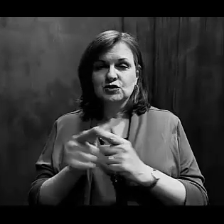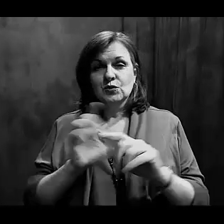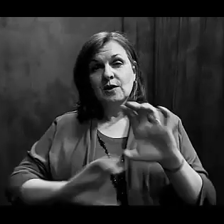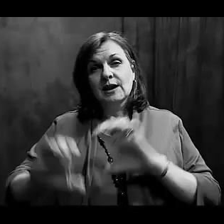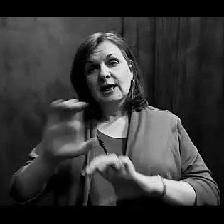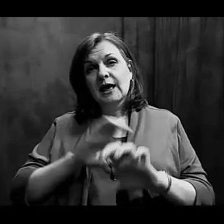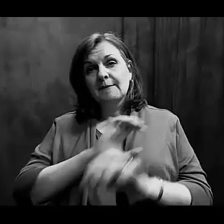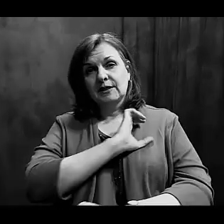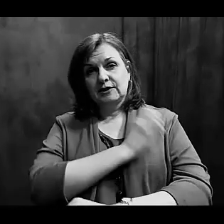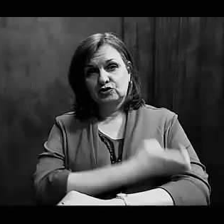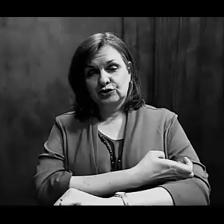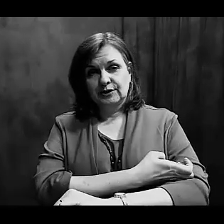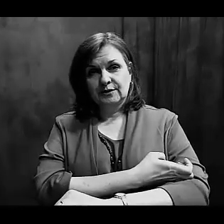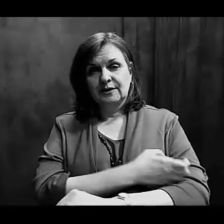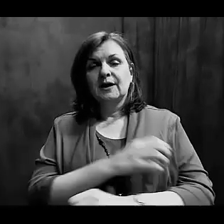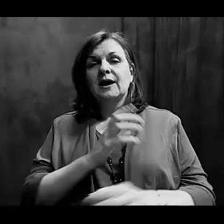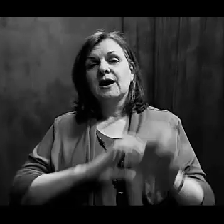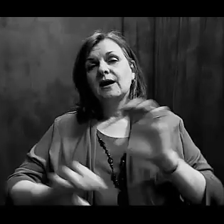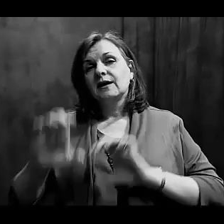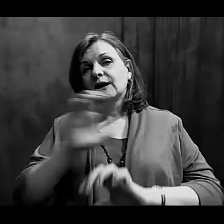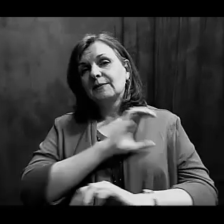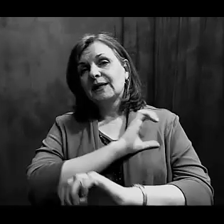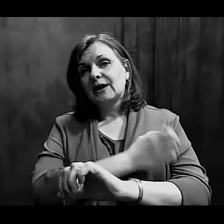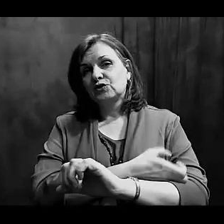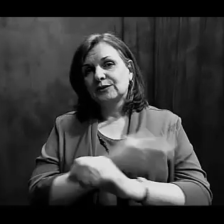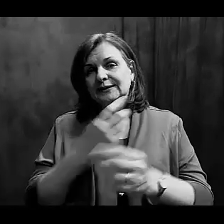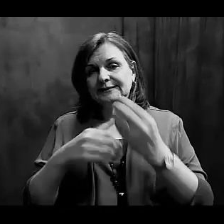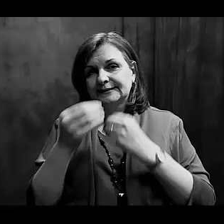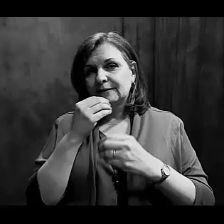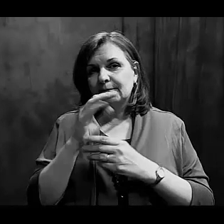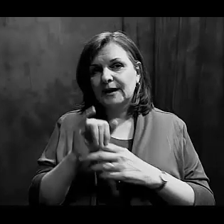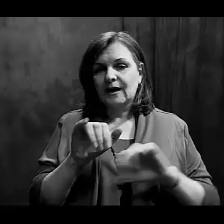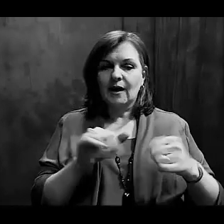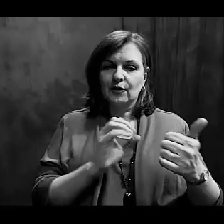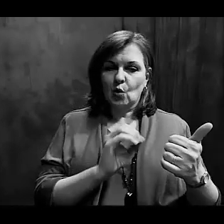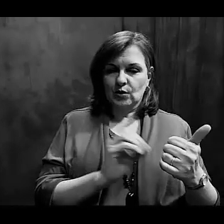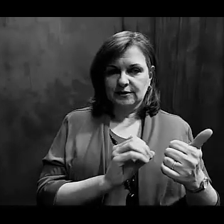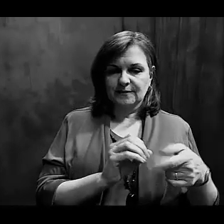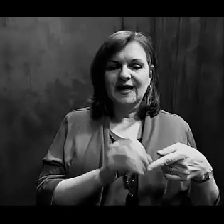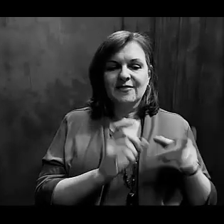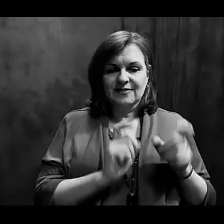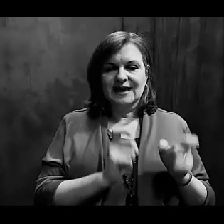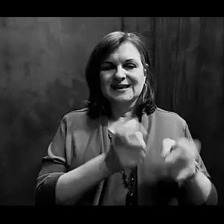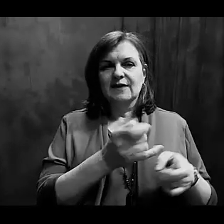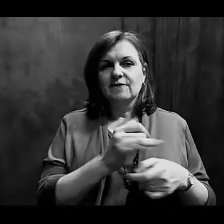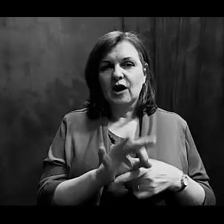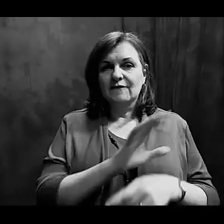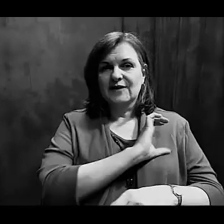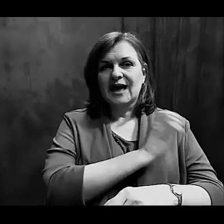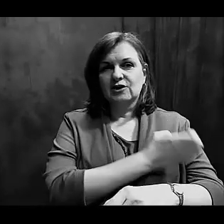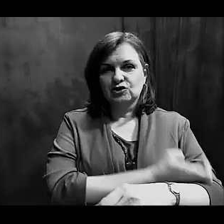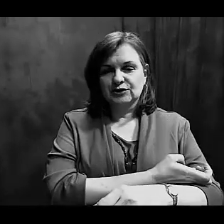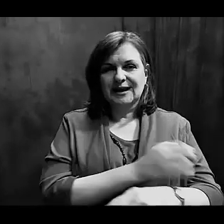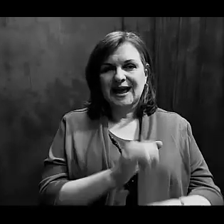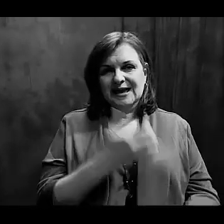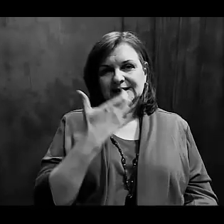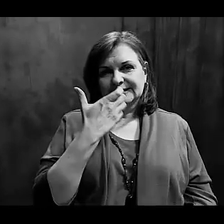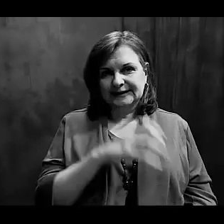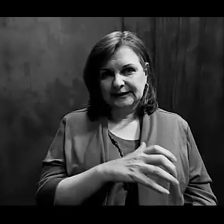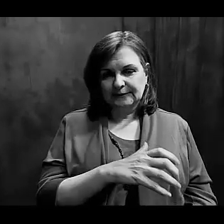and then that Chemical Energy is used by organisms who give off energy then as heat in the third step